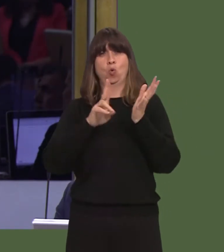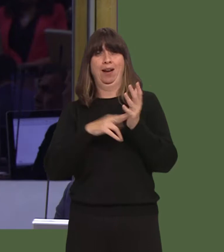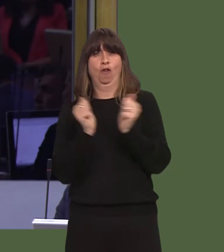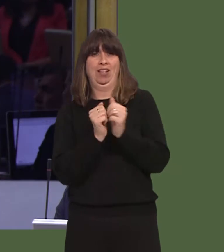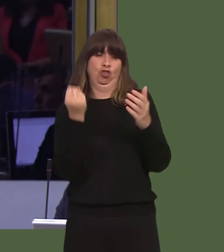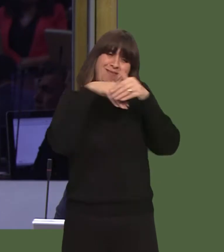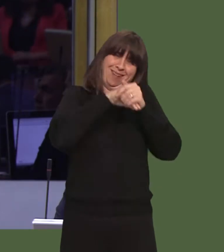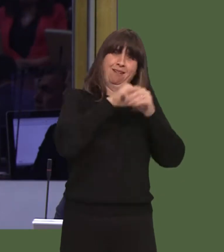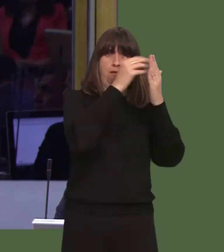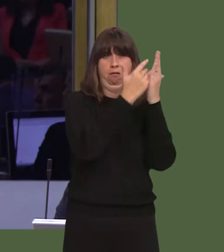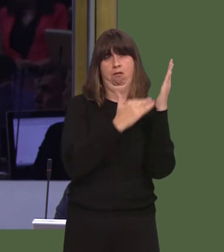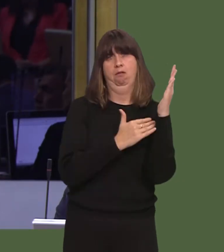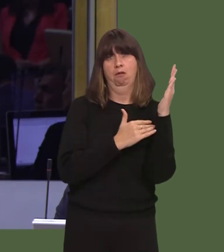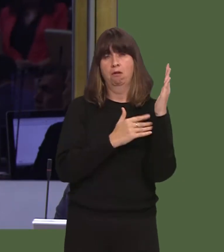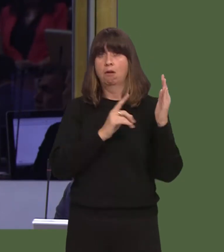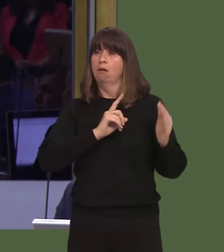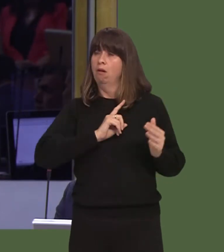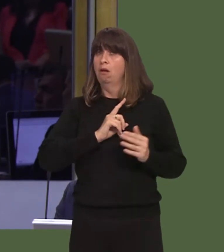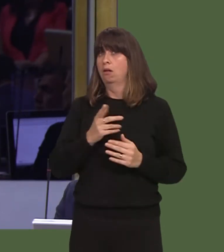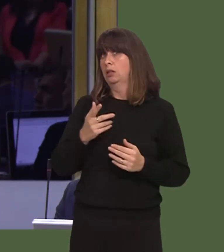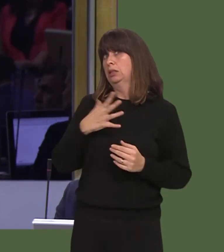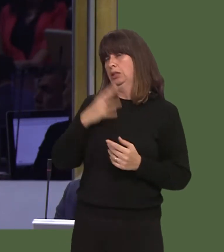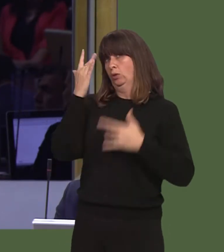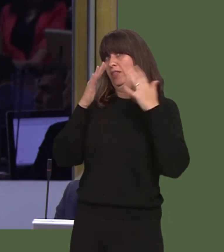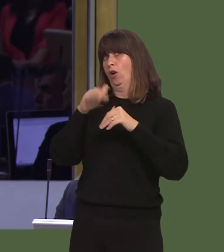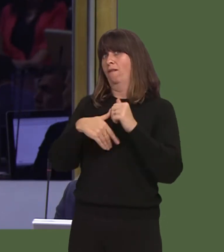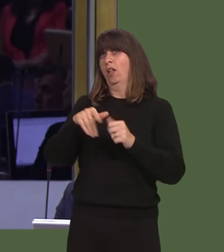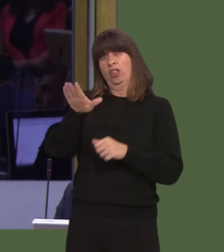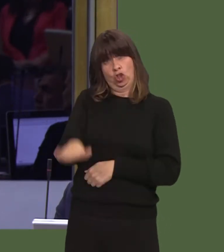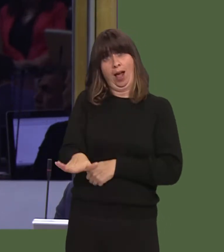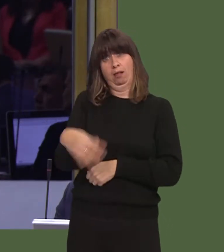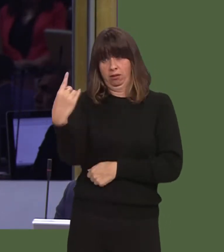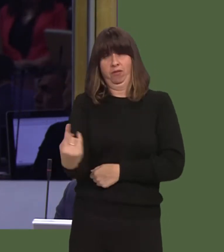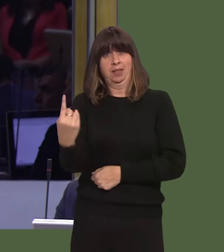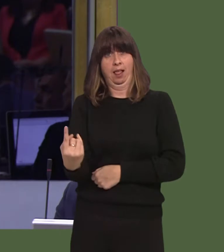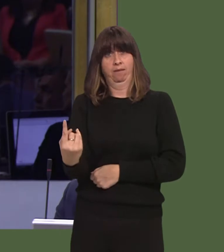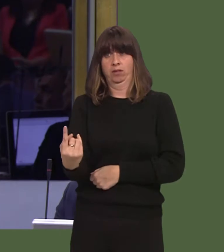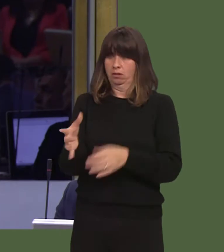The issue, I think, is around, First Minister, the ability for the individual child to ensure